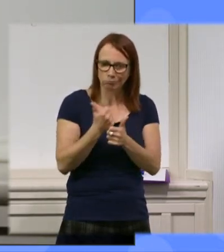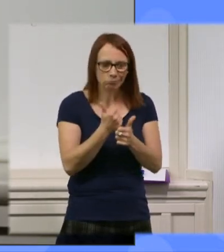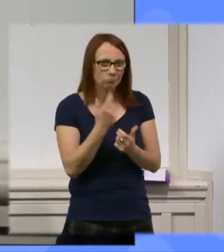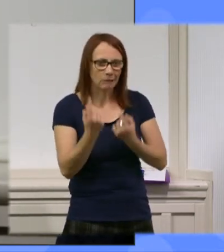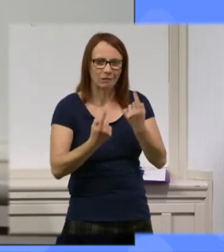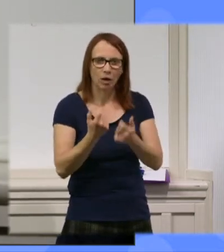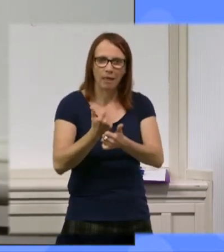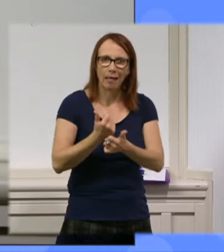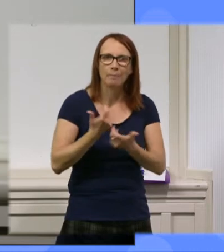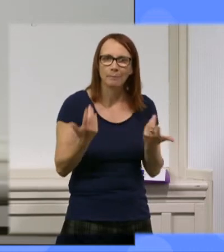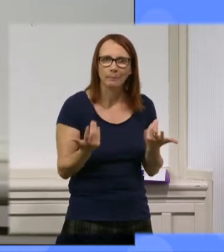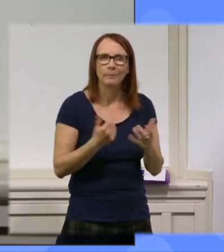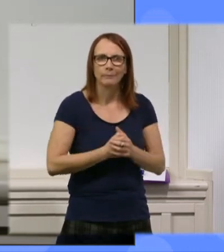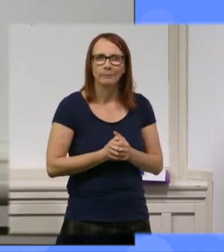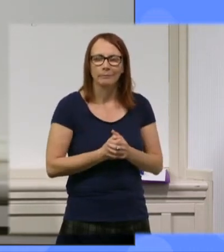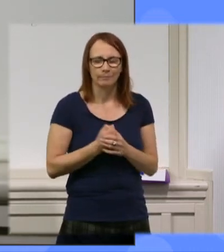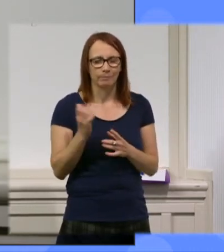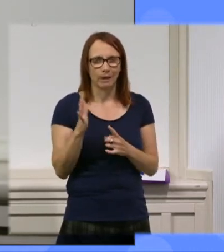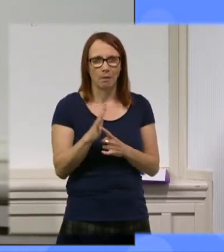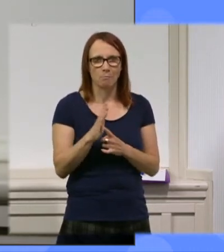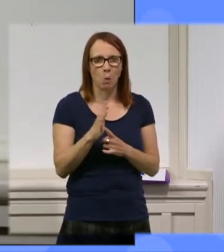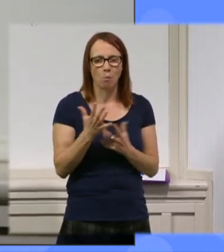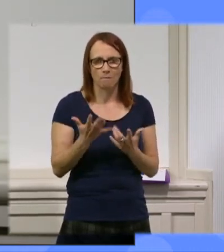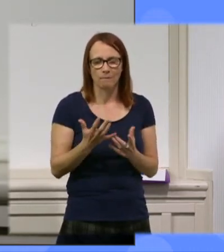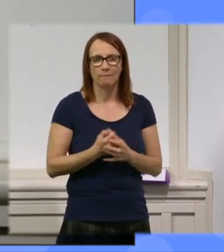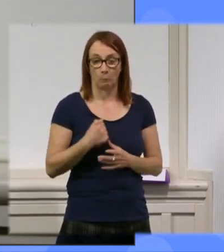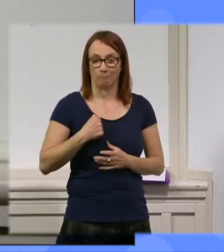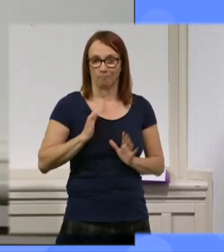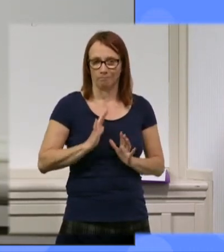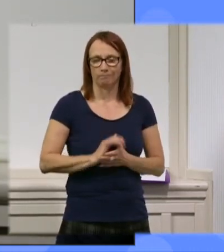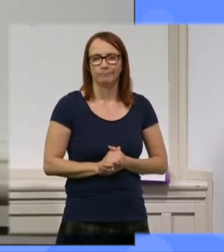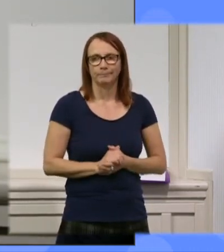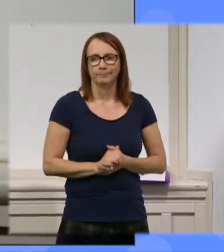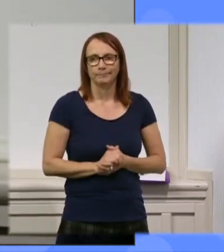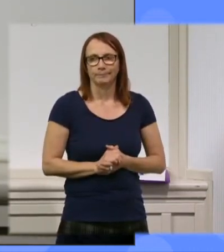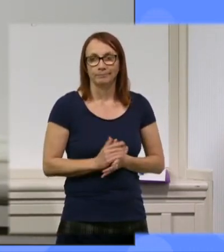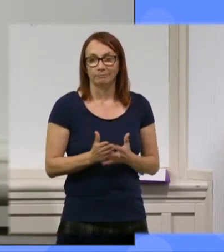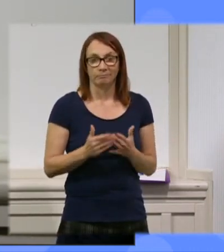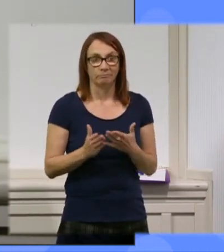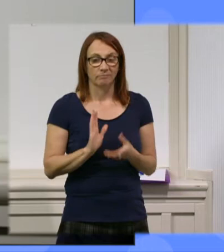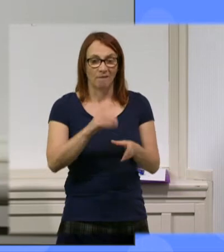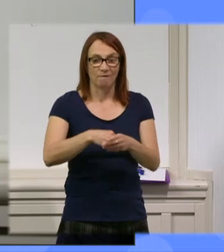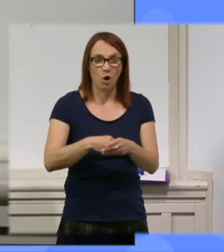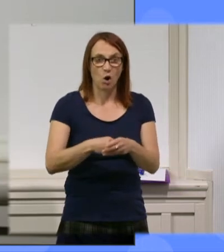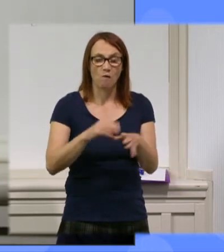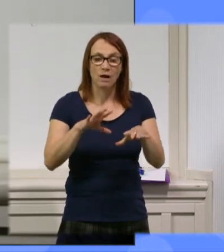each other and that's something that's I think been very very important to me but I got involved caping worked at the Parliament for a number of Highlands and